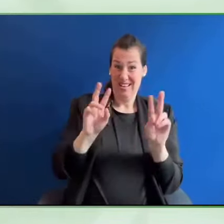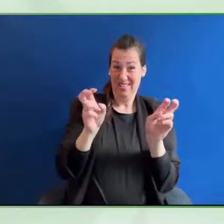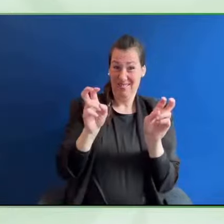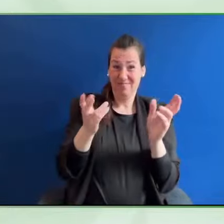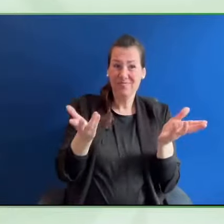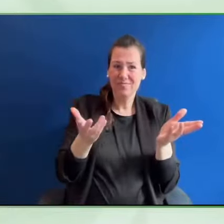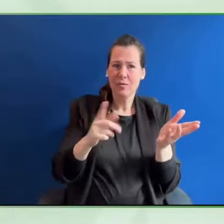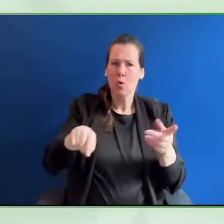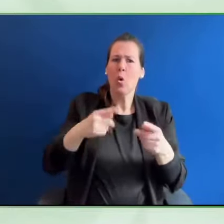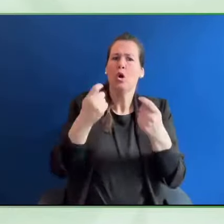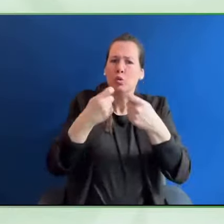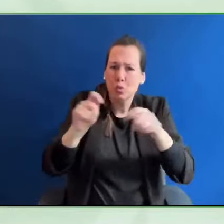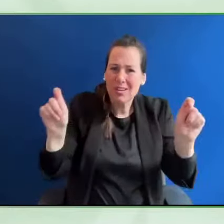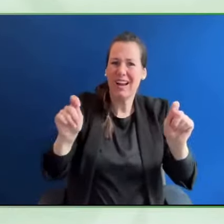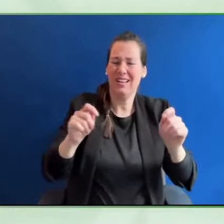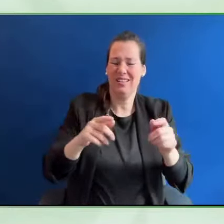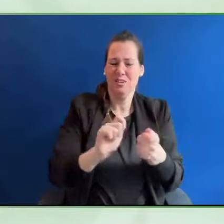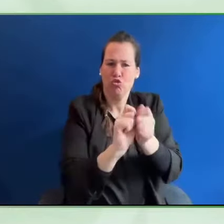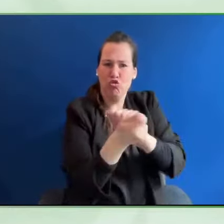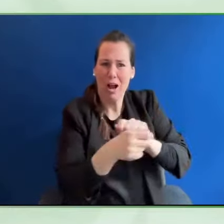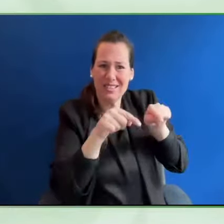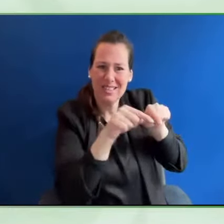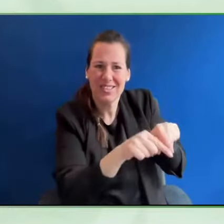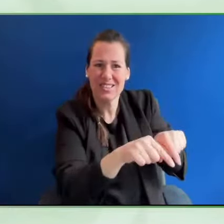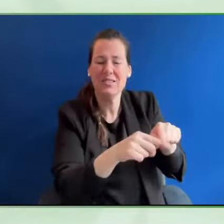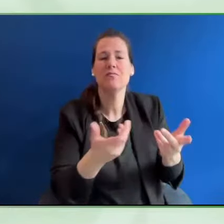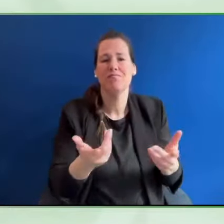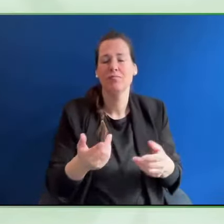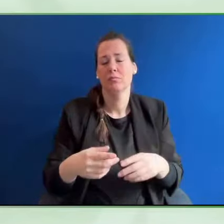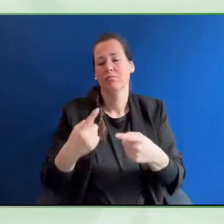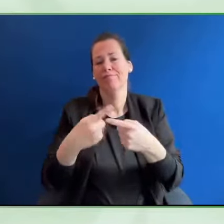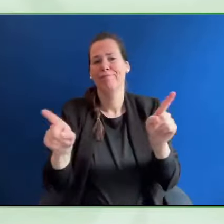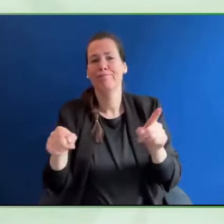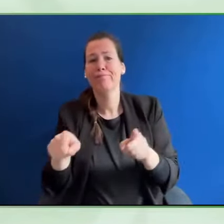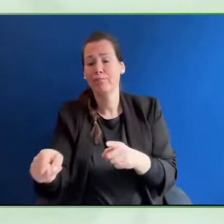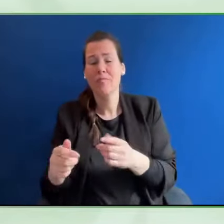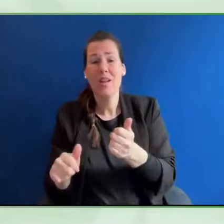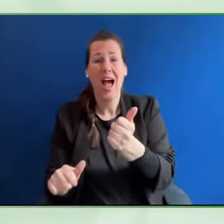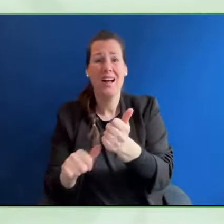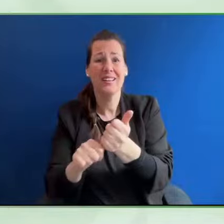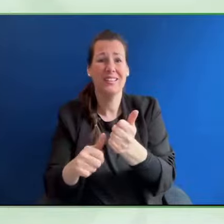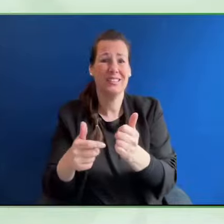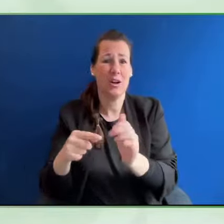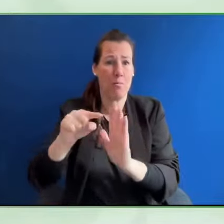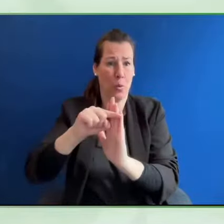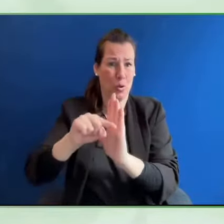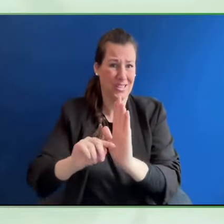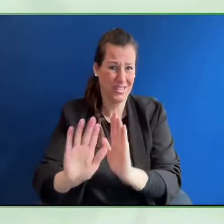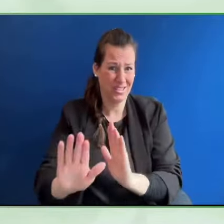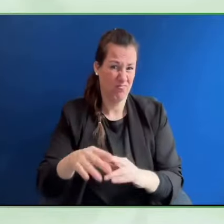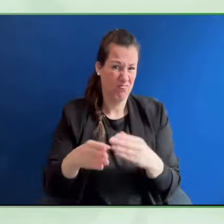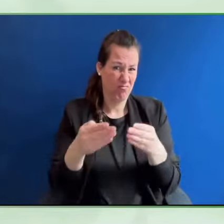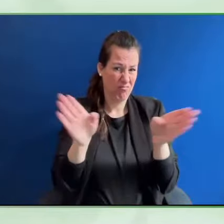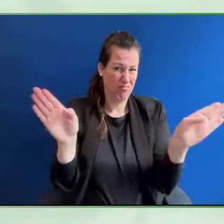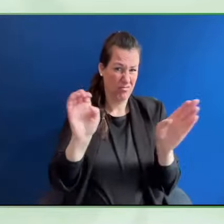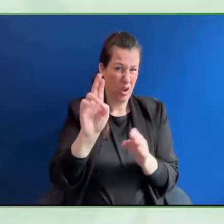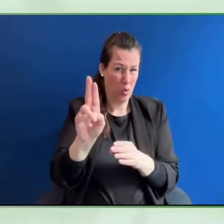It is that mixture of best practices, mutual learning, but also concrete EU legislation.